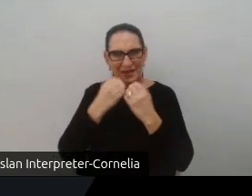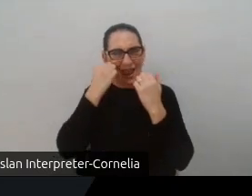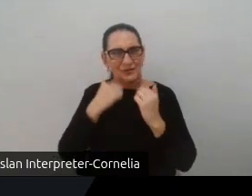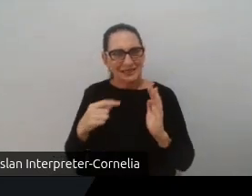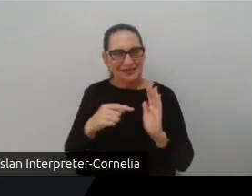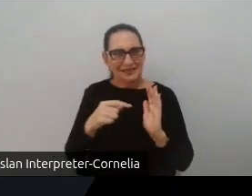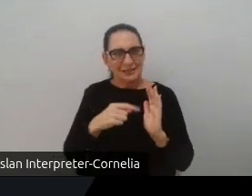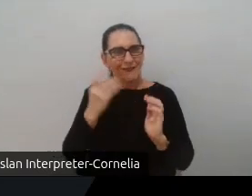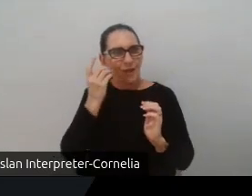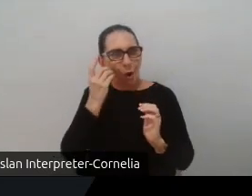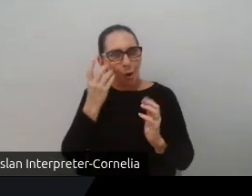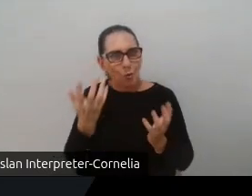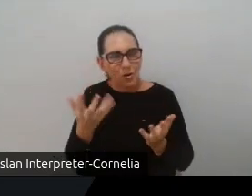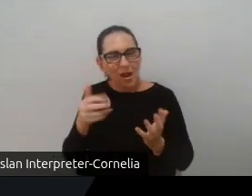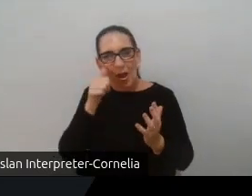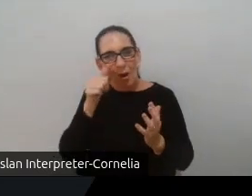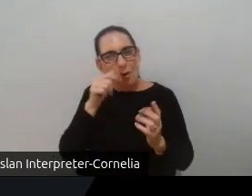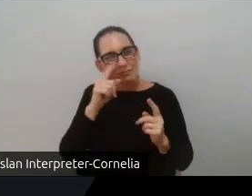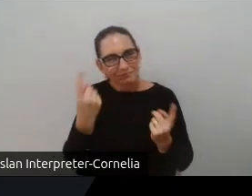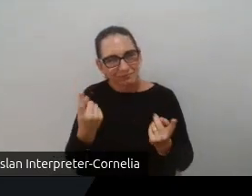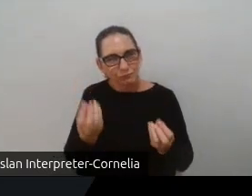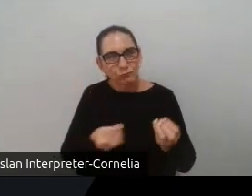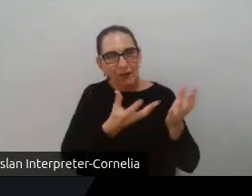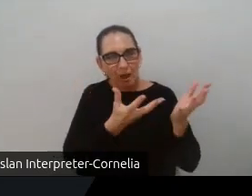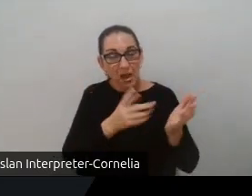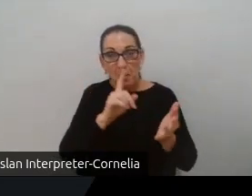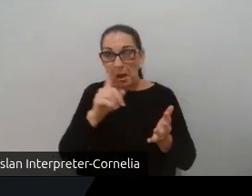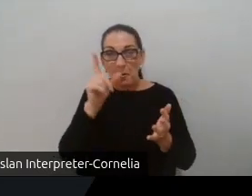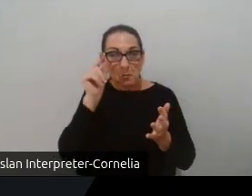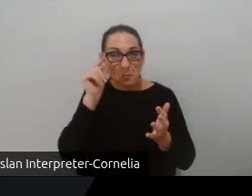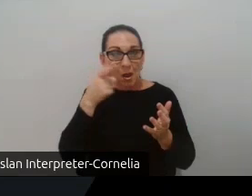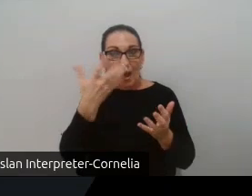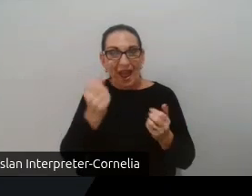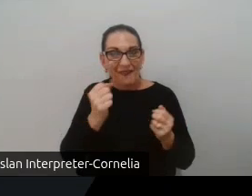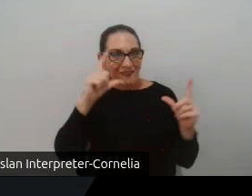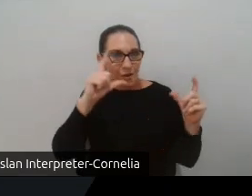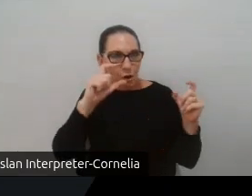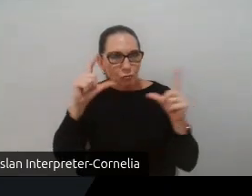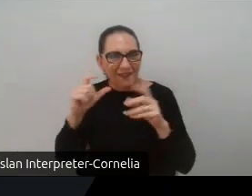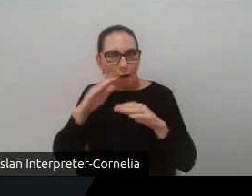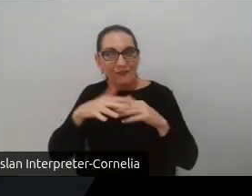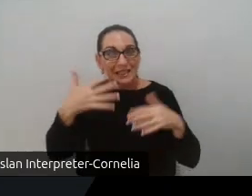if if there were physical injuries, photographs of the injuries such as the bruising appearing